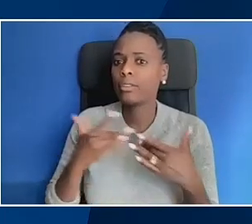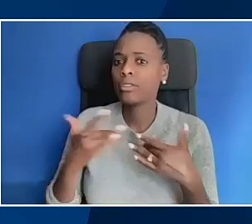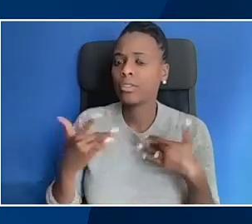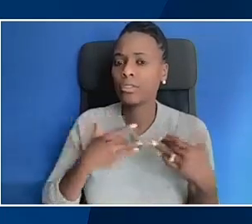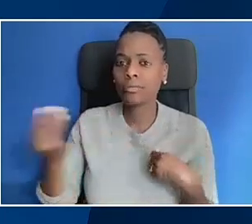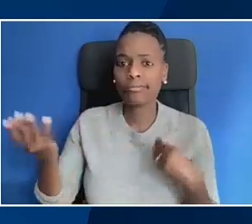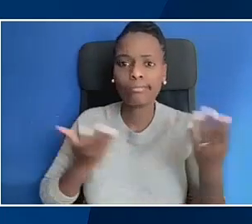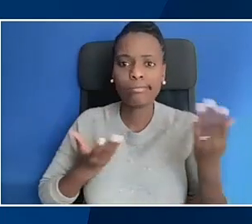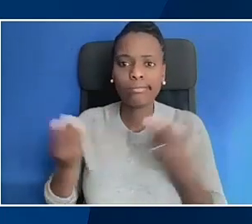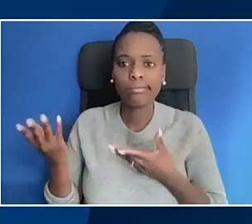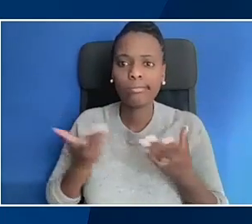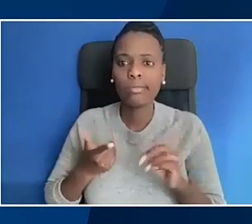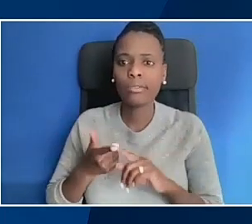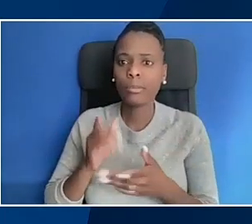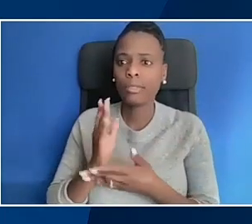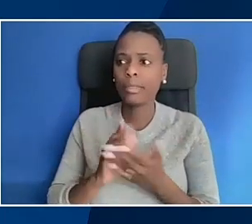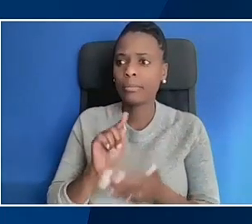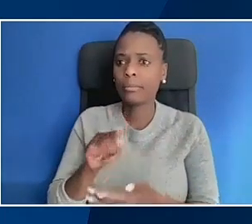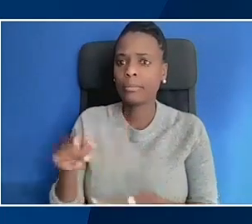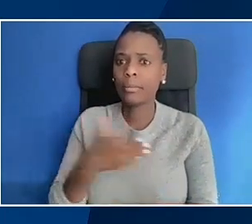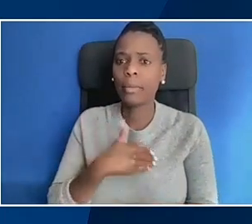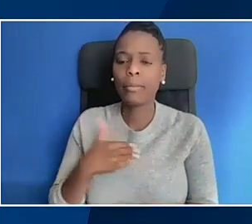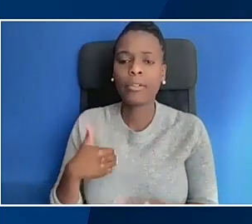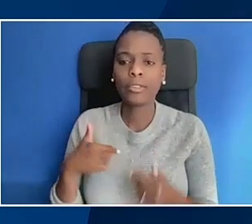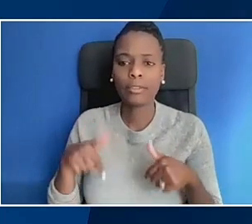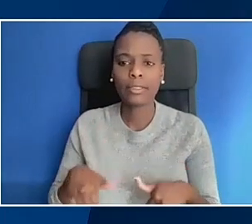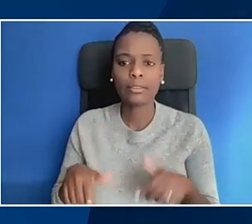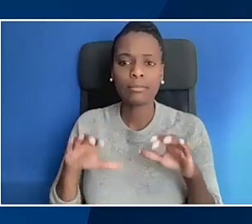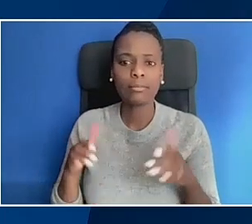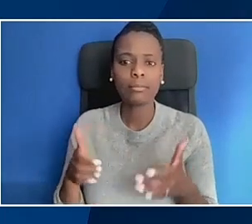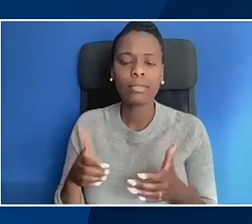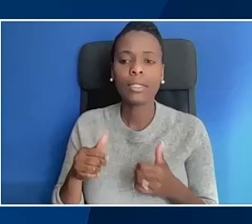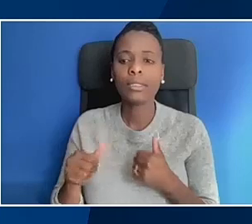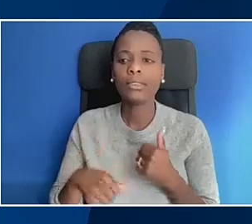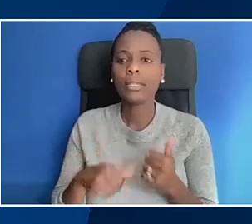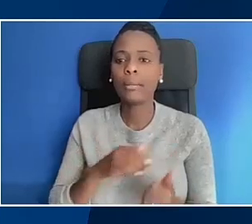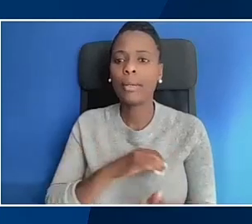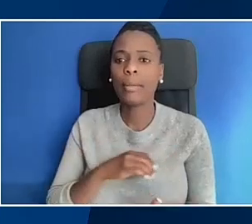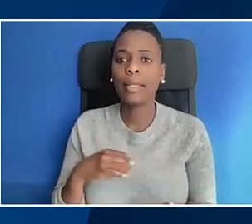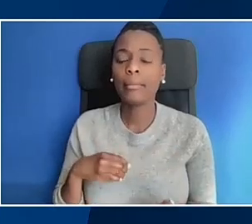subcommittee. And I was at a community college, but then also meeting in